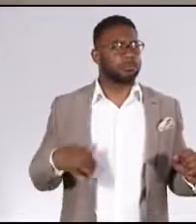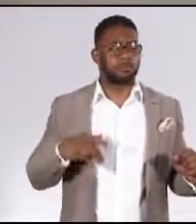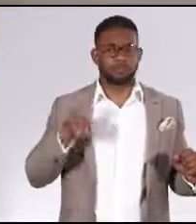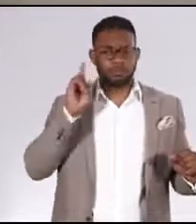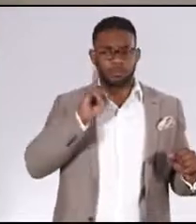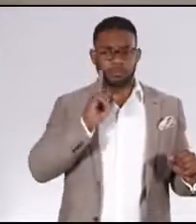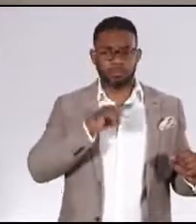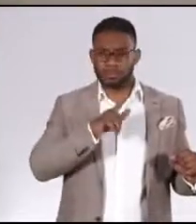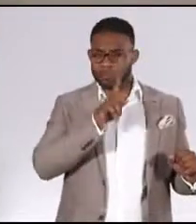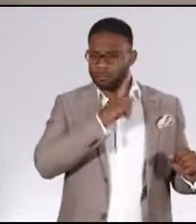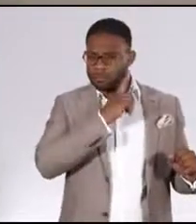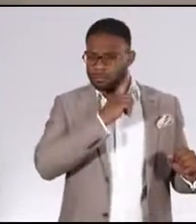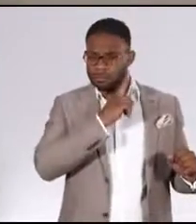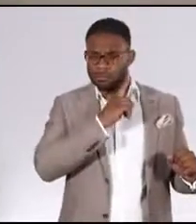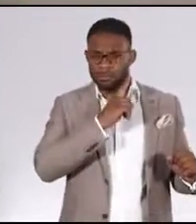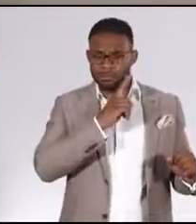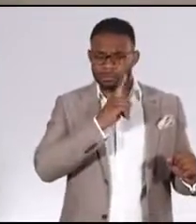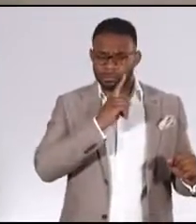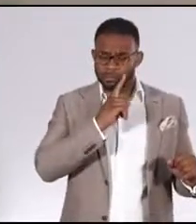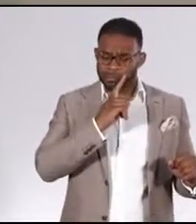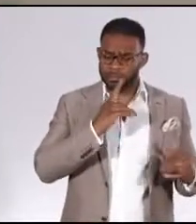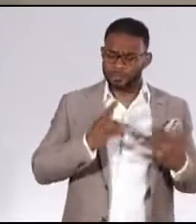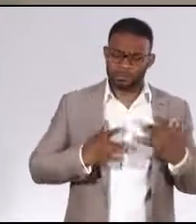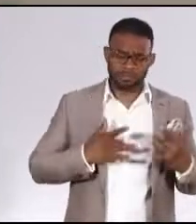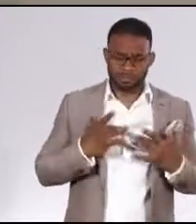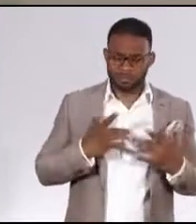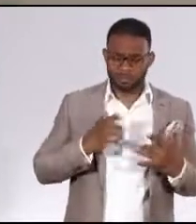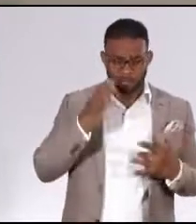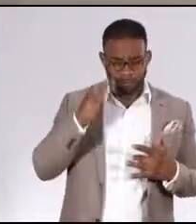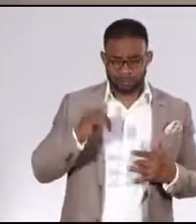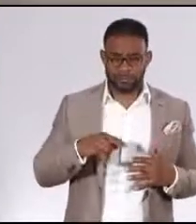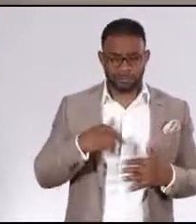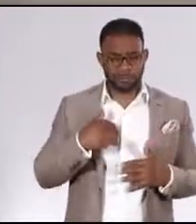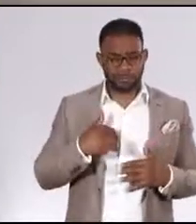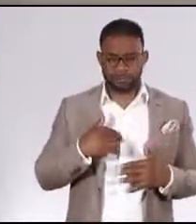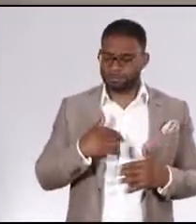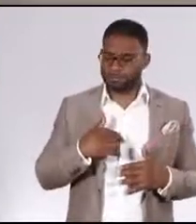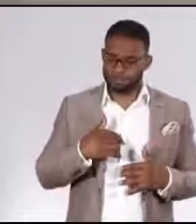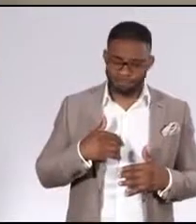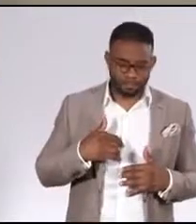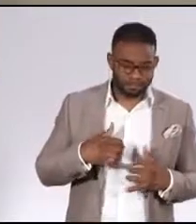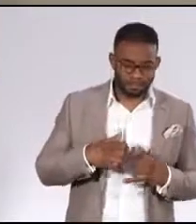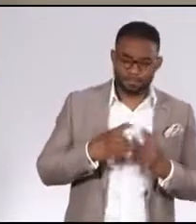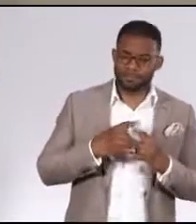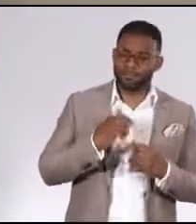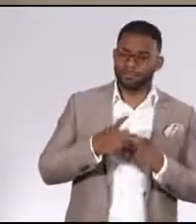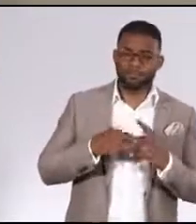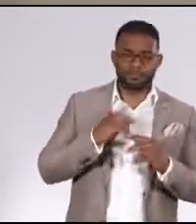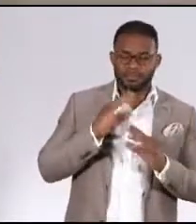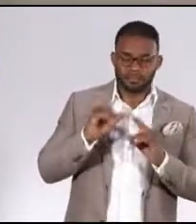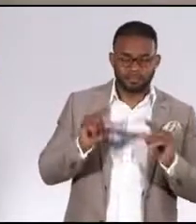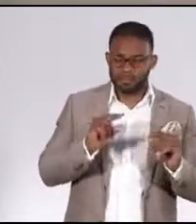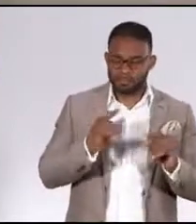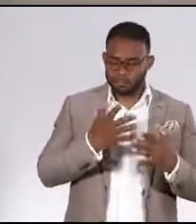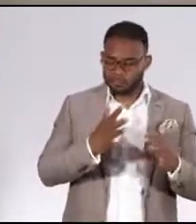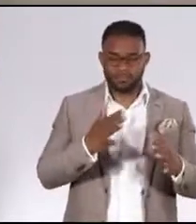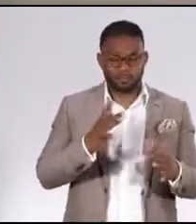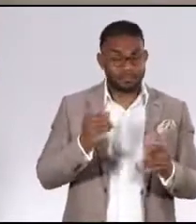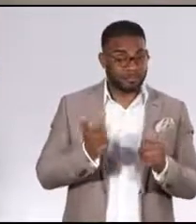It was also hyper sensitive to noise and I flinched at any kind of clatter. At first, I was frightened,